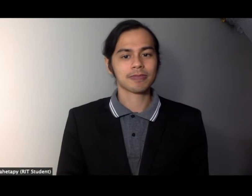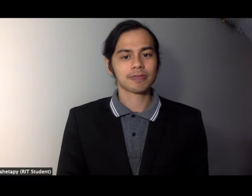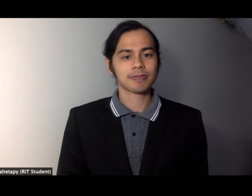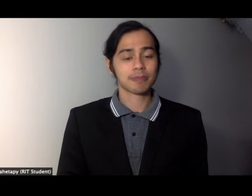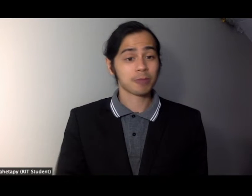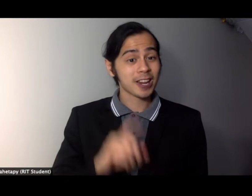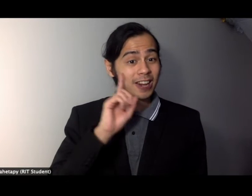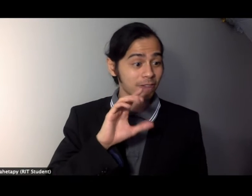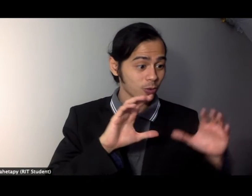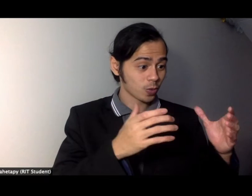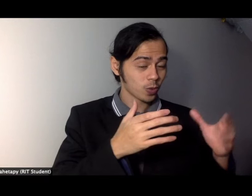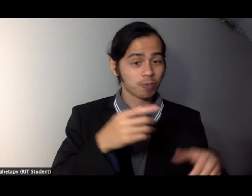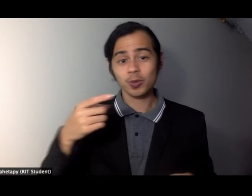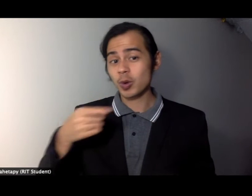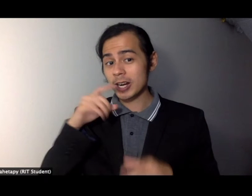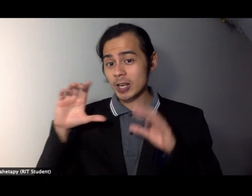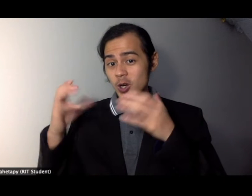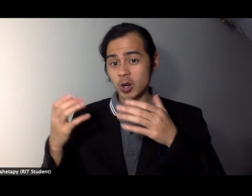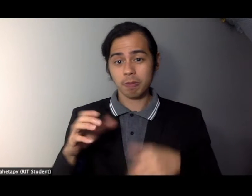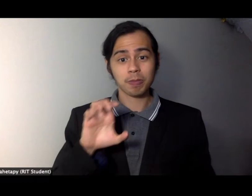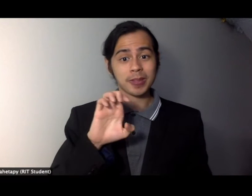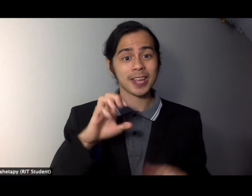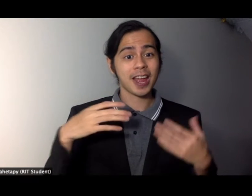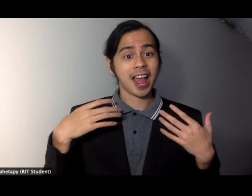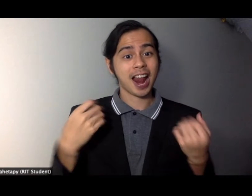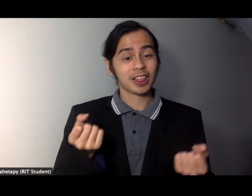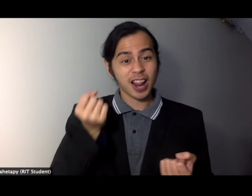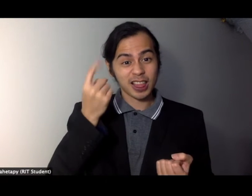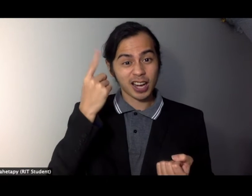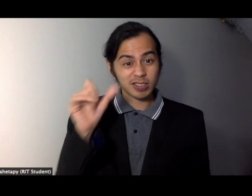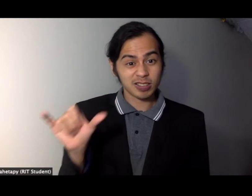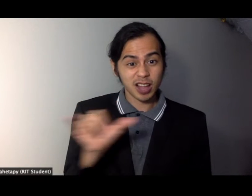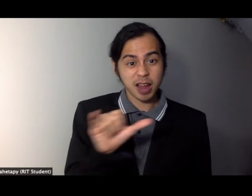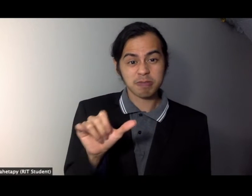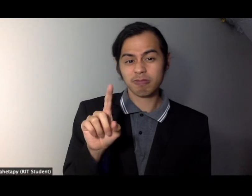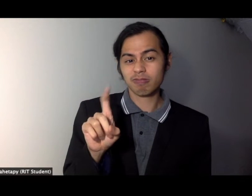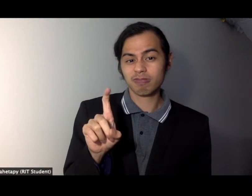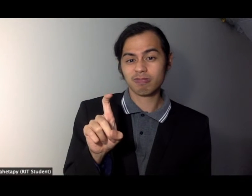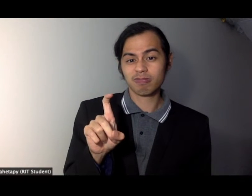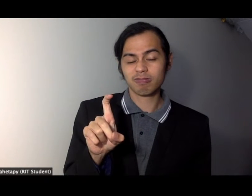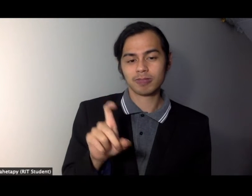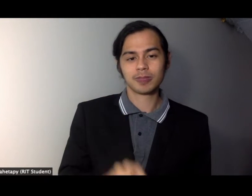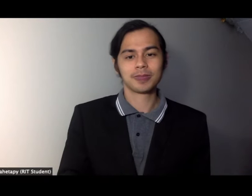Do deaf individuals have similar eHealth literacy skills as hearing individuals?